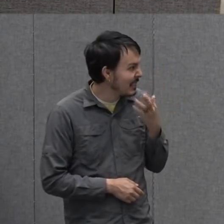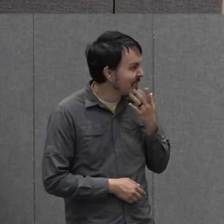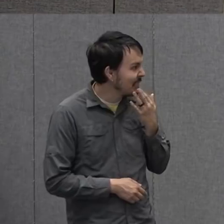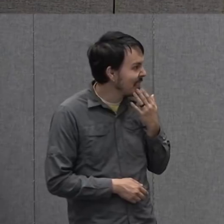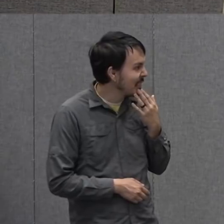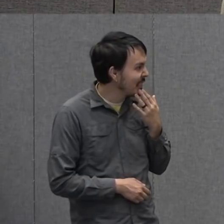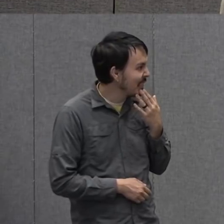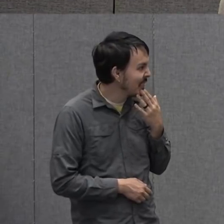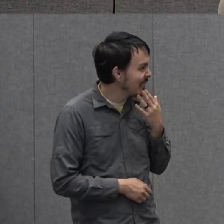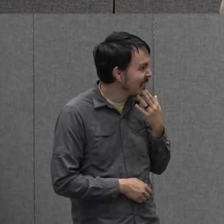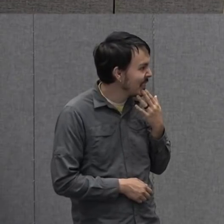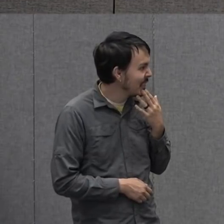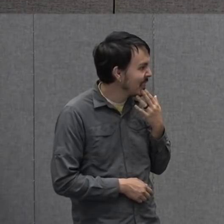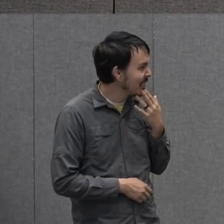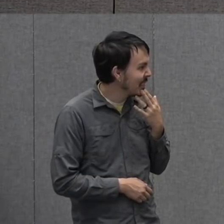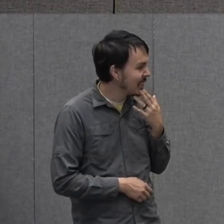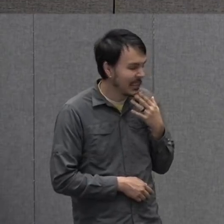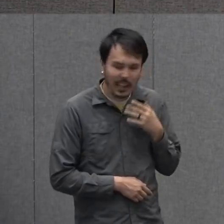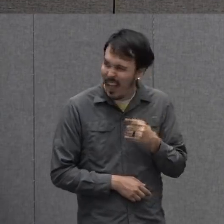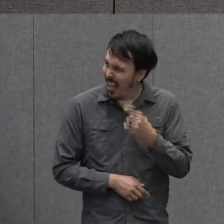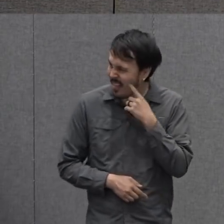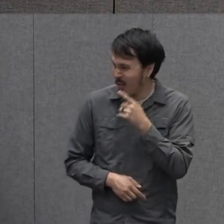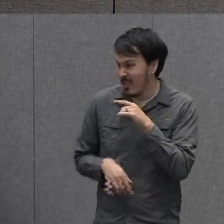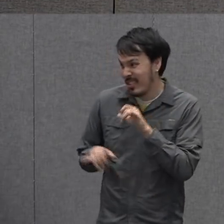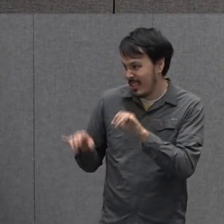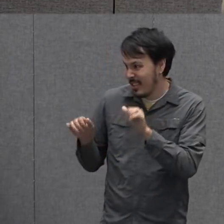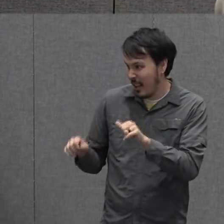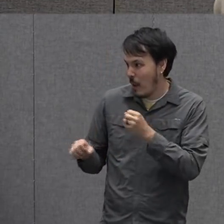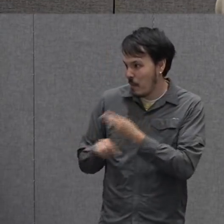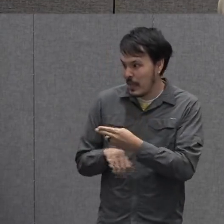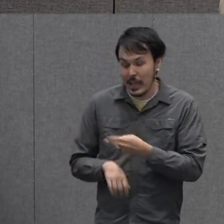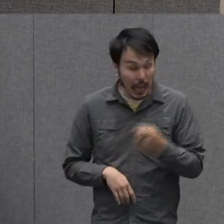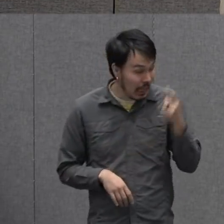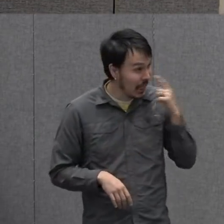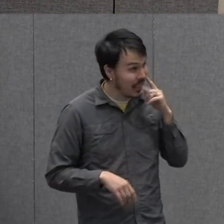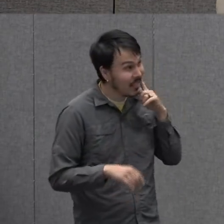[Obenchain] I still think that she can beat me, but-- I think I could, yeah.